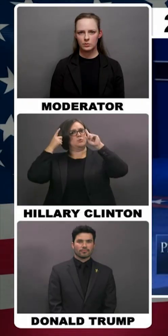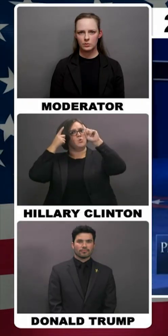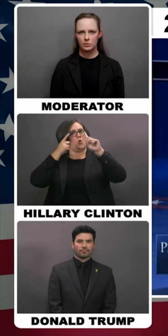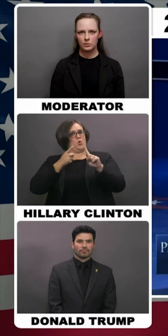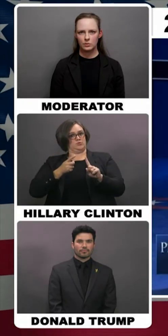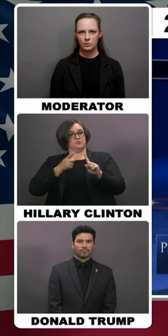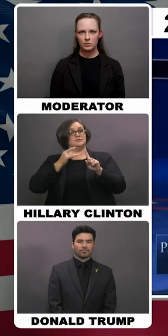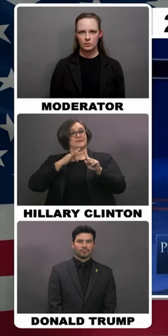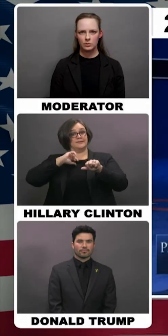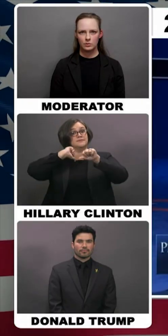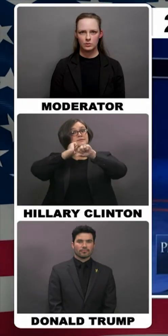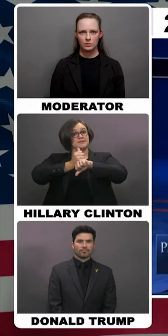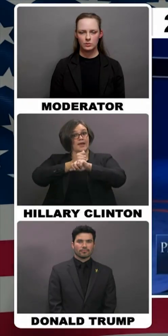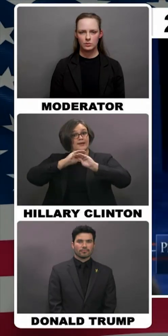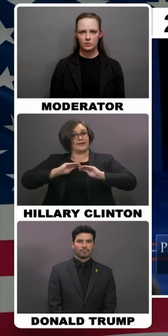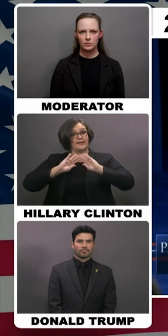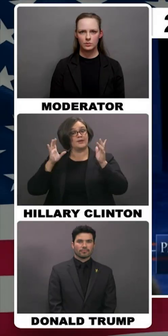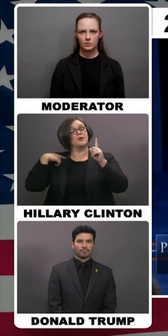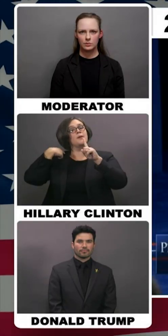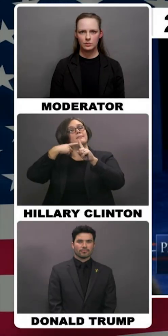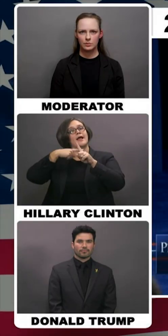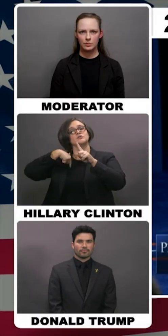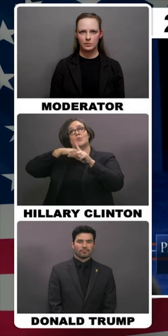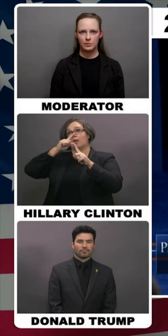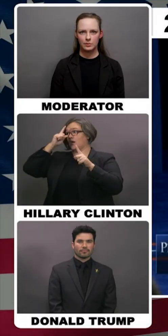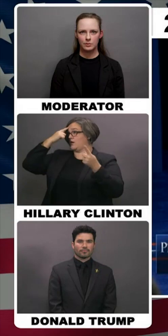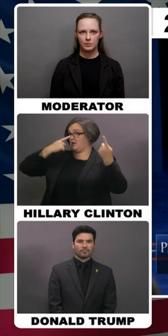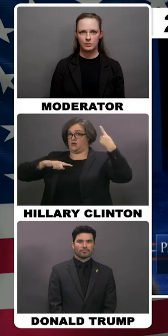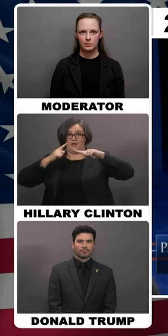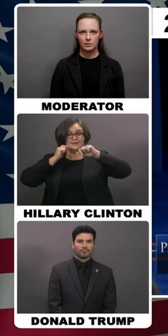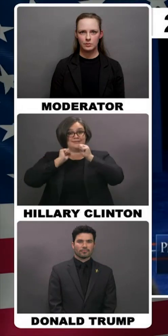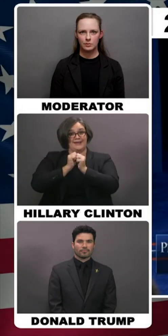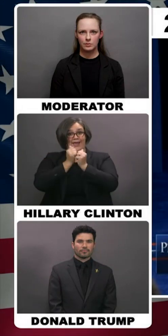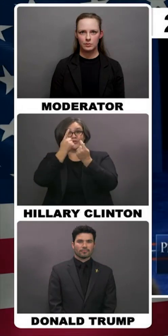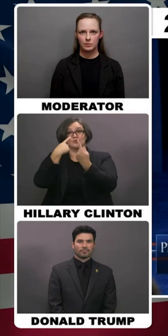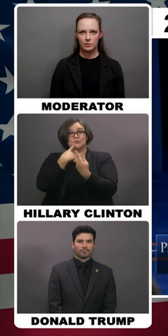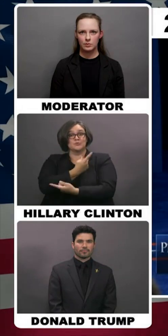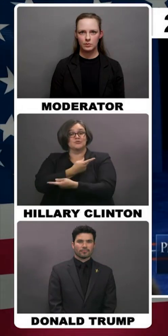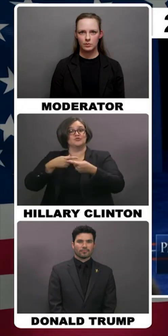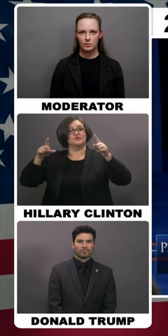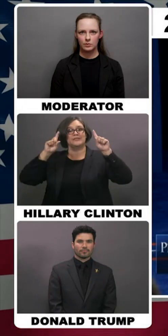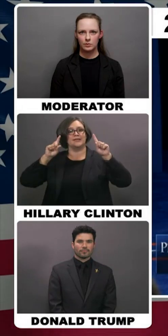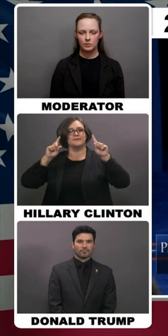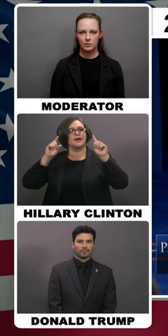and we go together to try to achieve them, there's nothing in my opinion that America can't do.